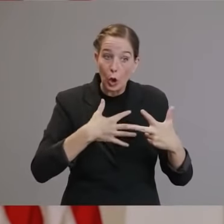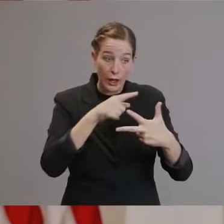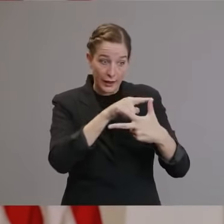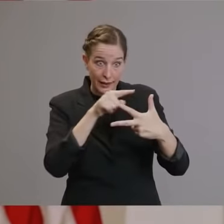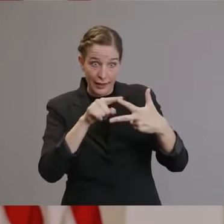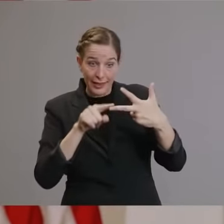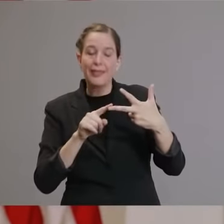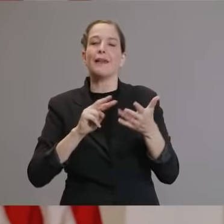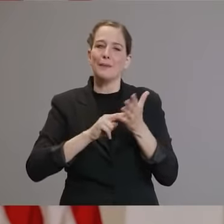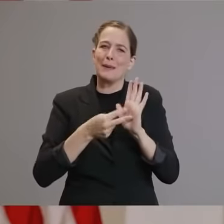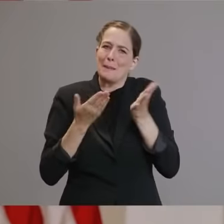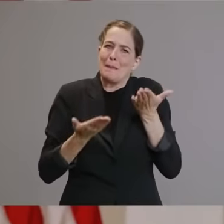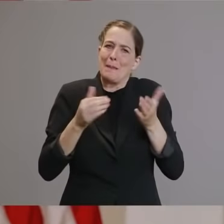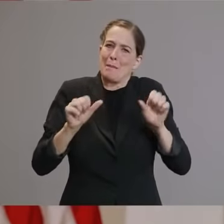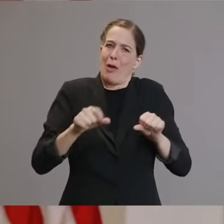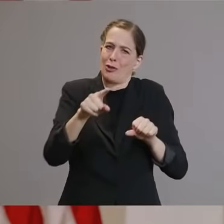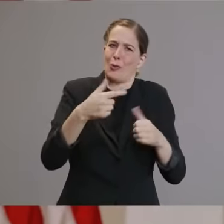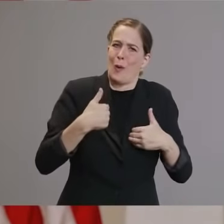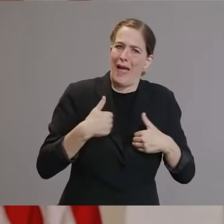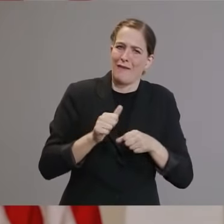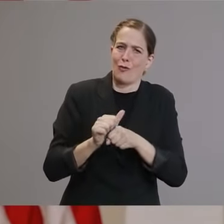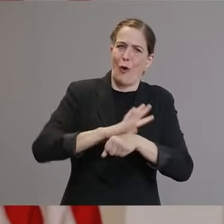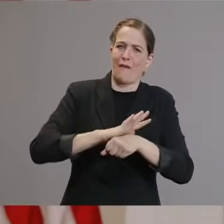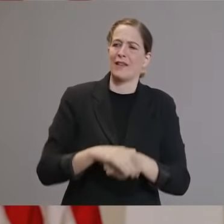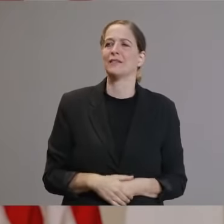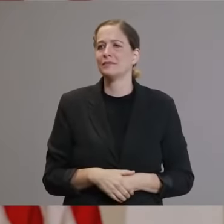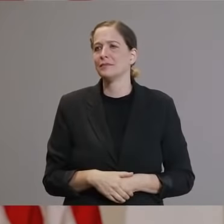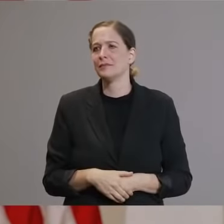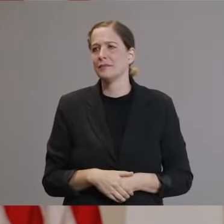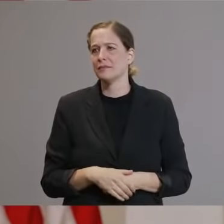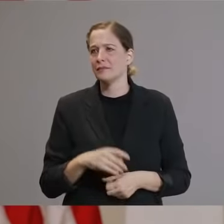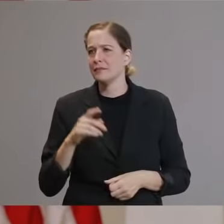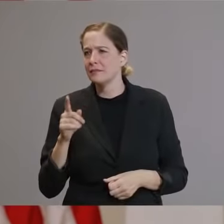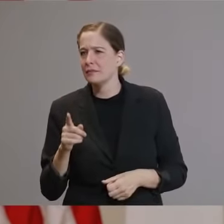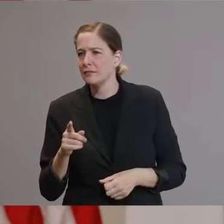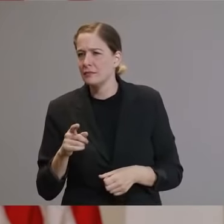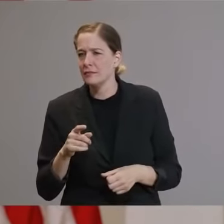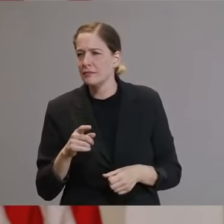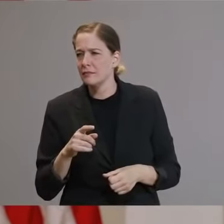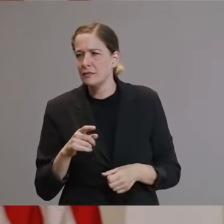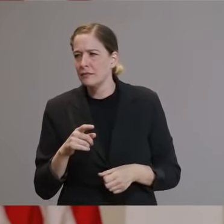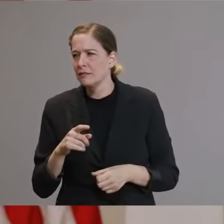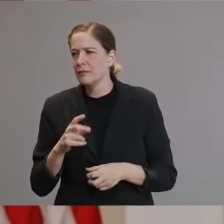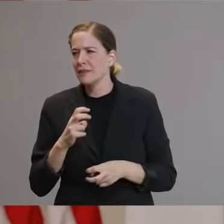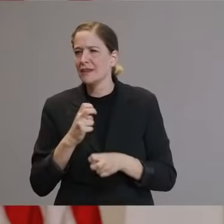ACCORDING TO THE STILL NEAR THE BOTTOM OF THESE, PLUS PUERTO RICO IN TERMS